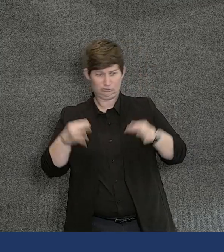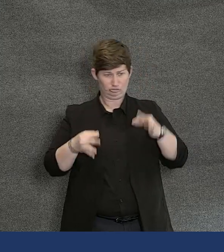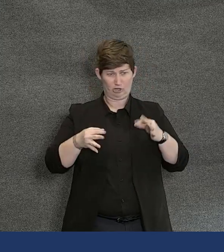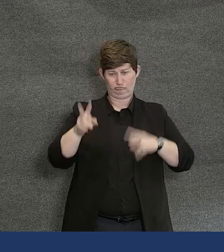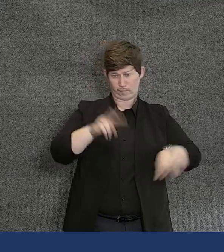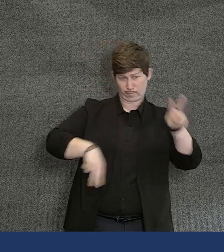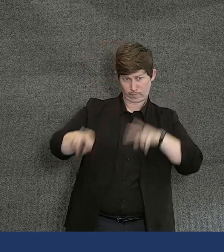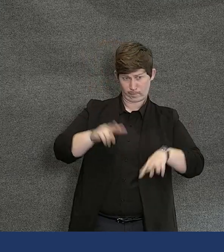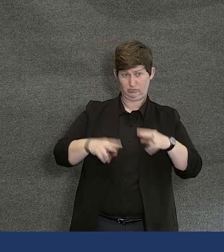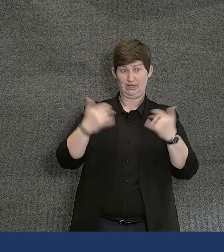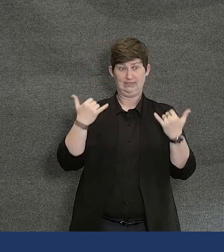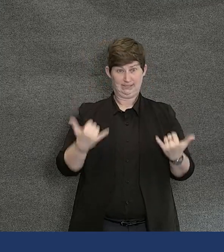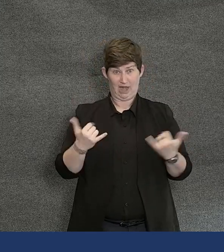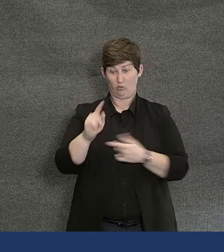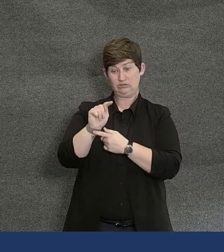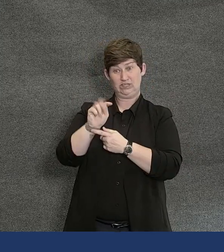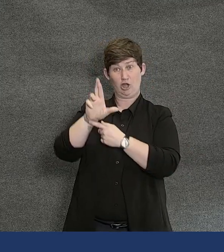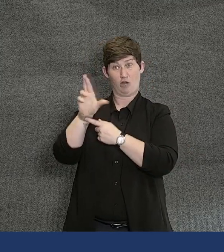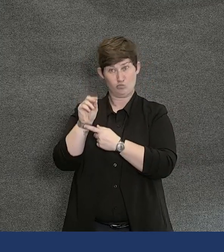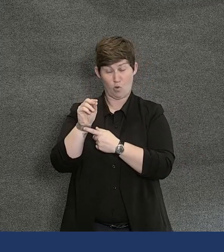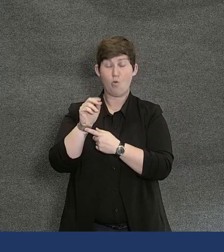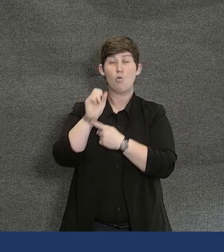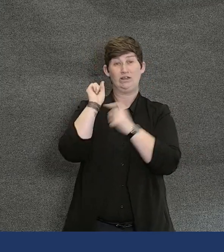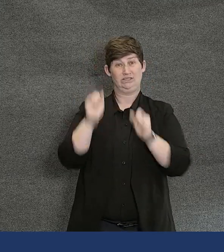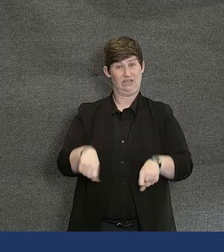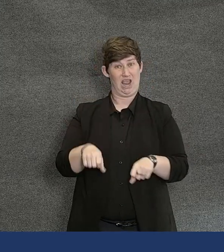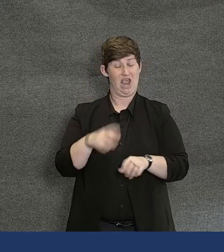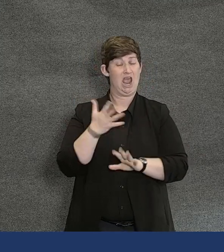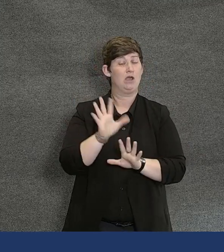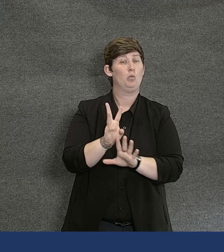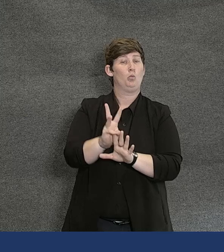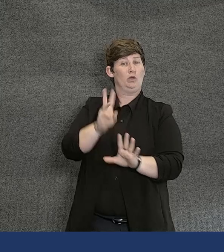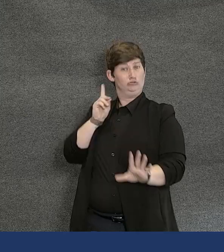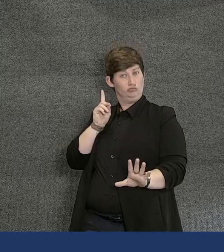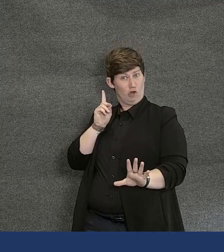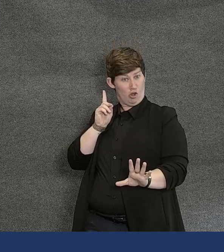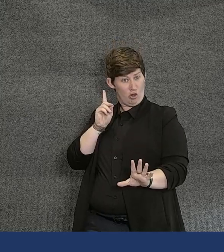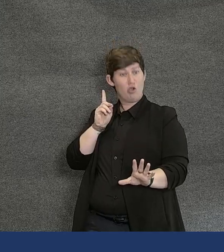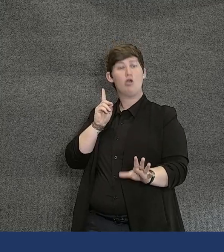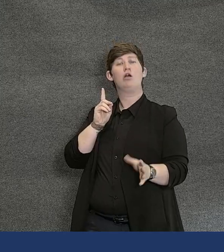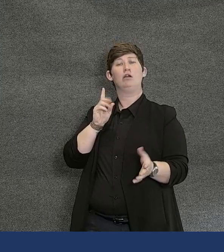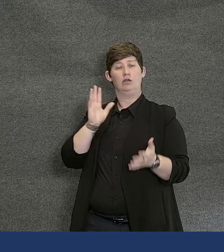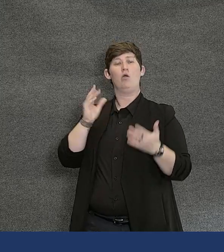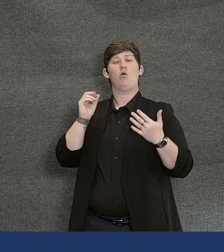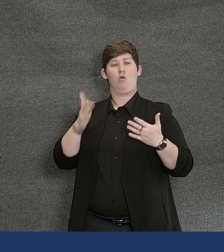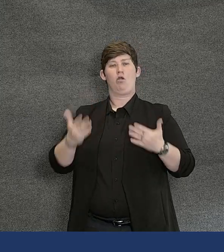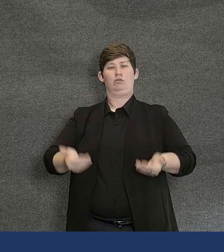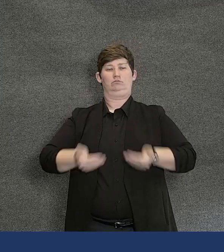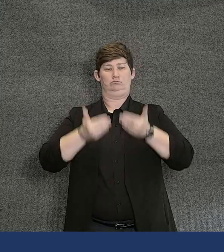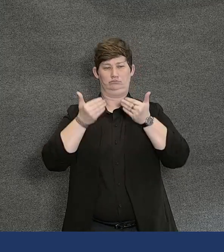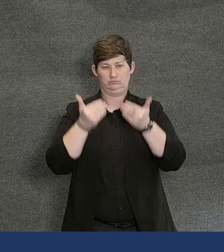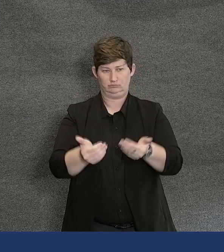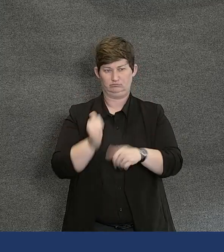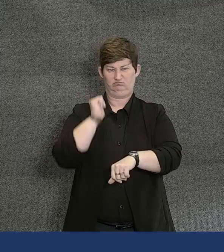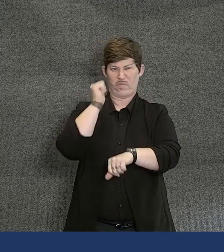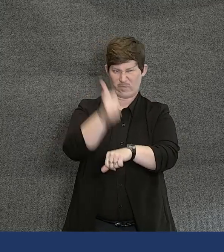or can give a preliminary injunction. If the court feels that the plaintiff is right,